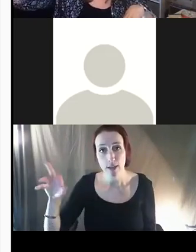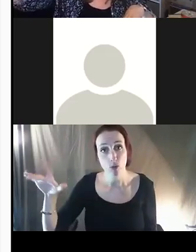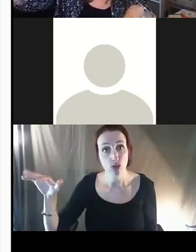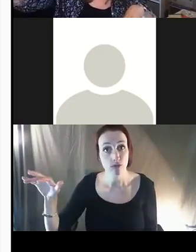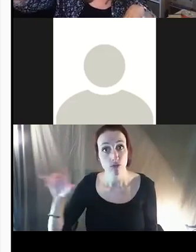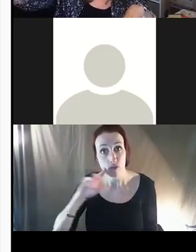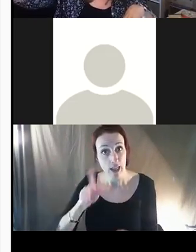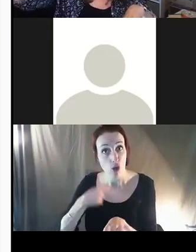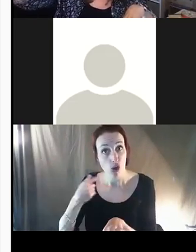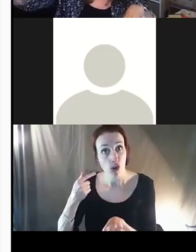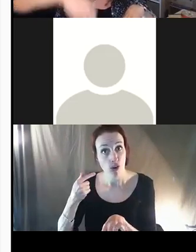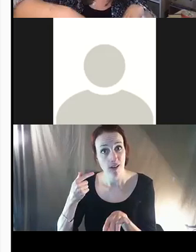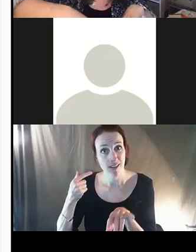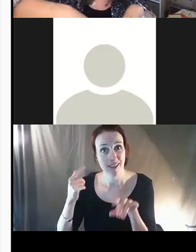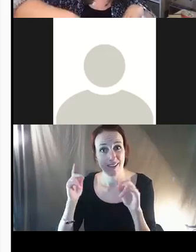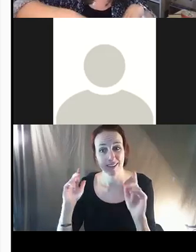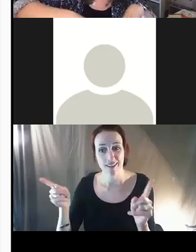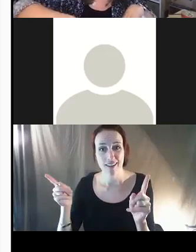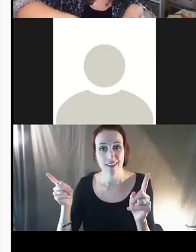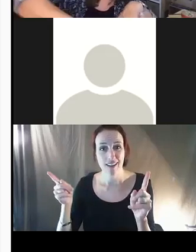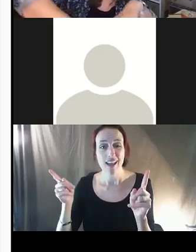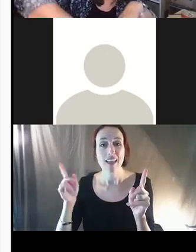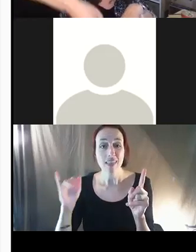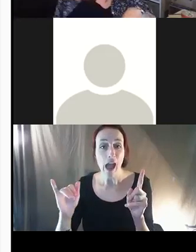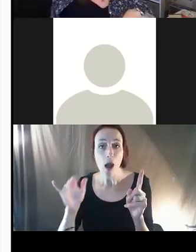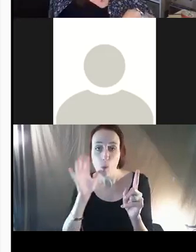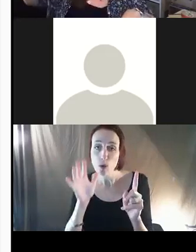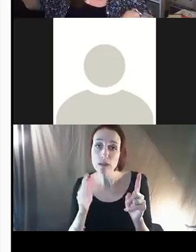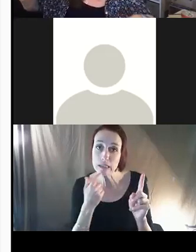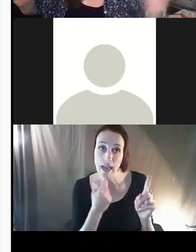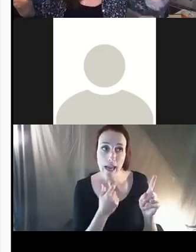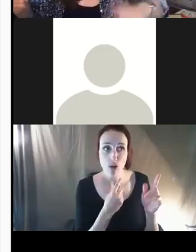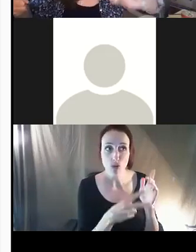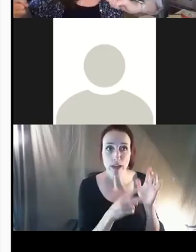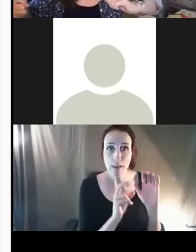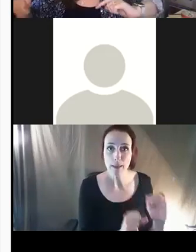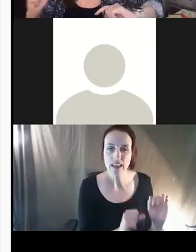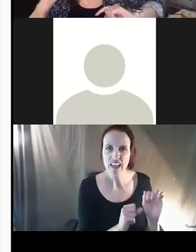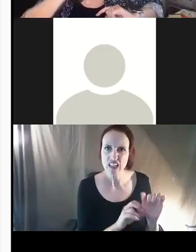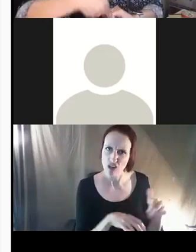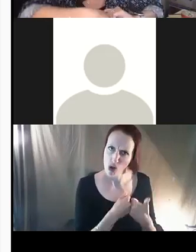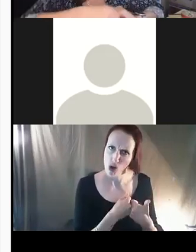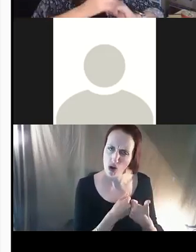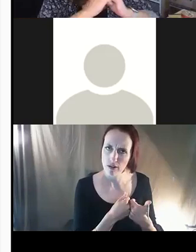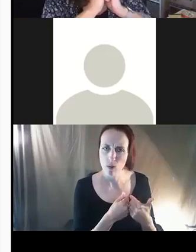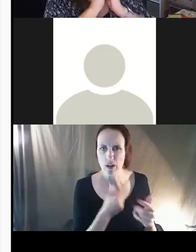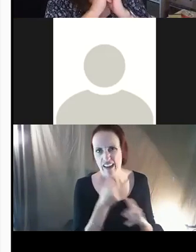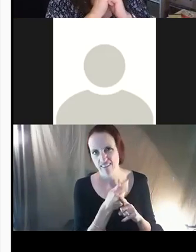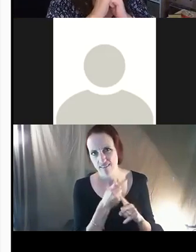you would be able to get the read out.